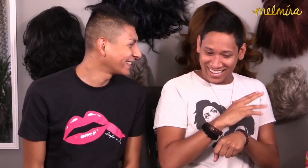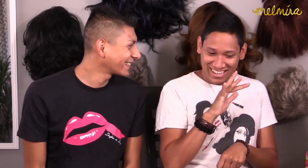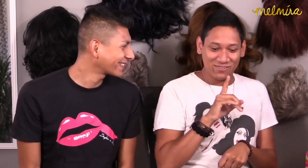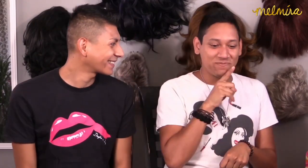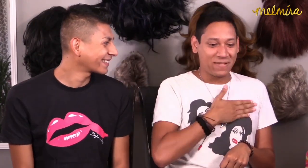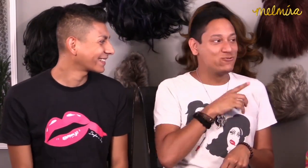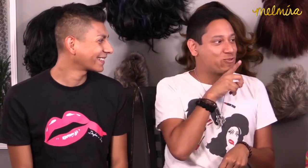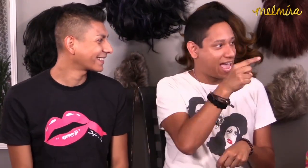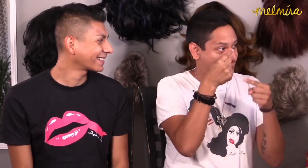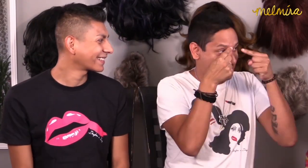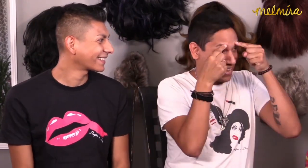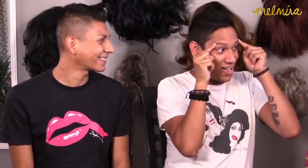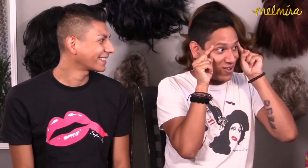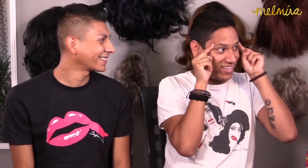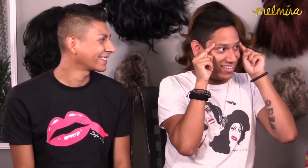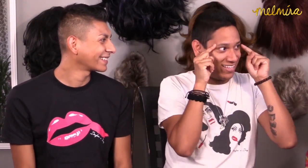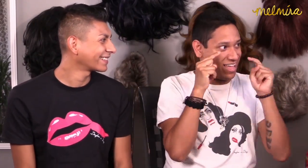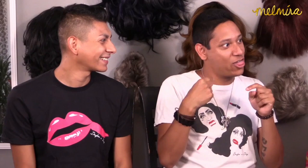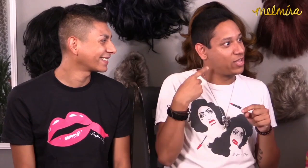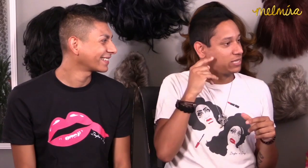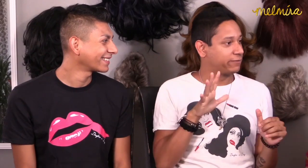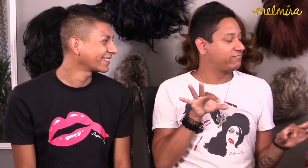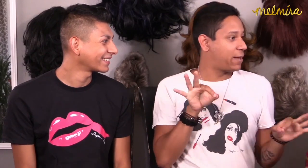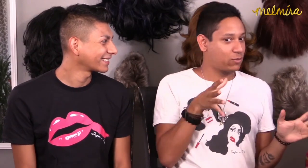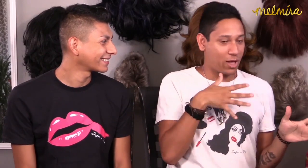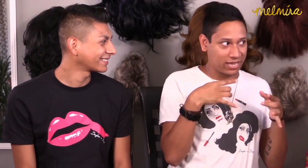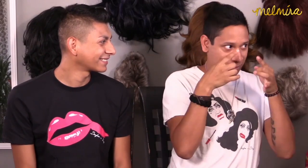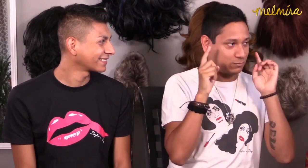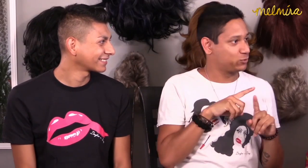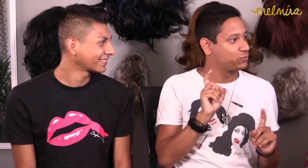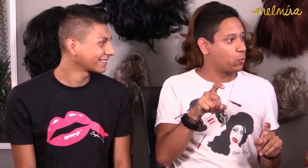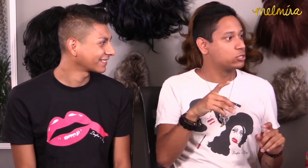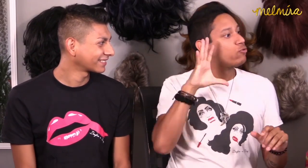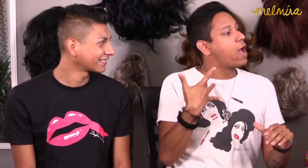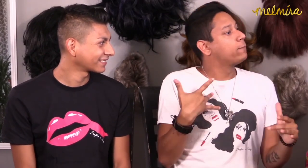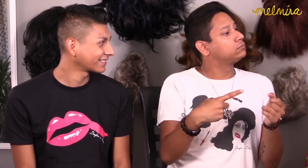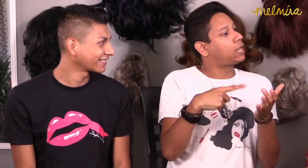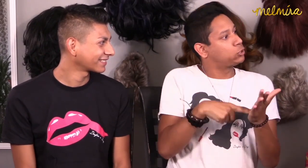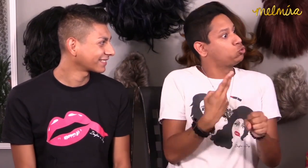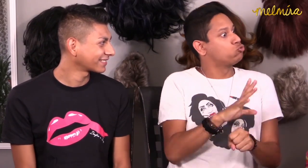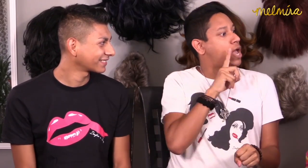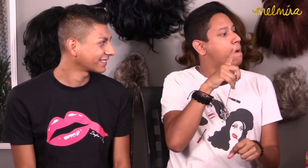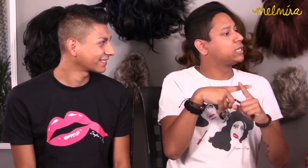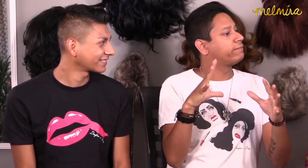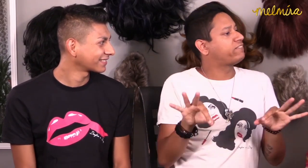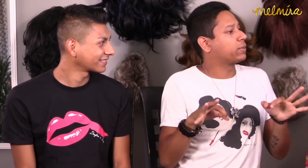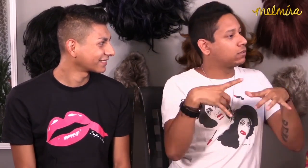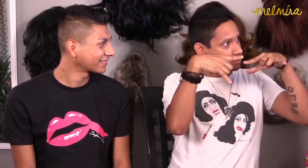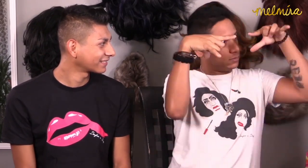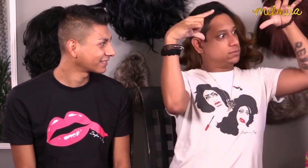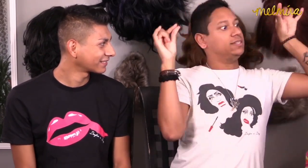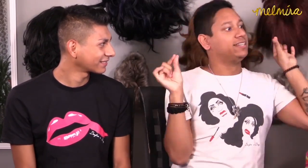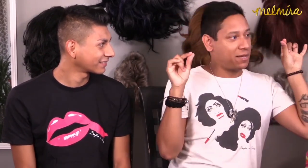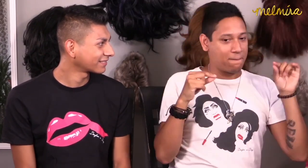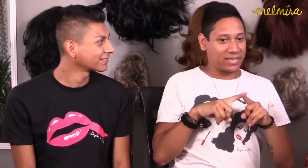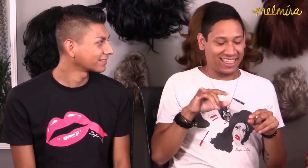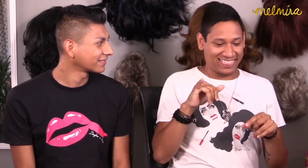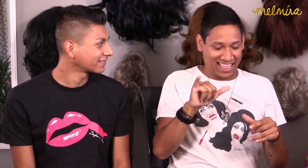Yeah. And I wore my real eyebrows and I thought it was feminine, but as in drag, sometimes we use the real thing, but more feminine